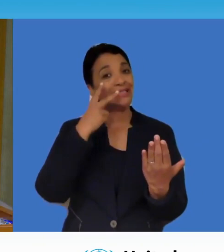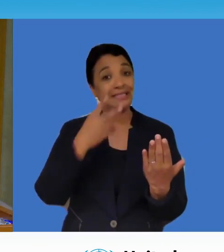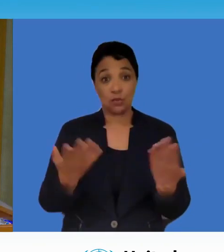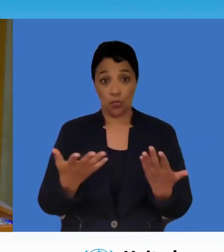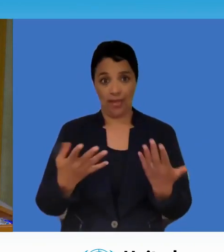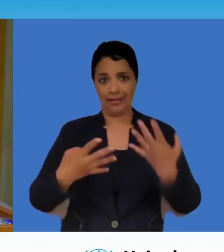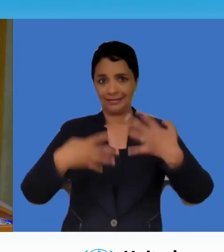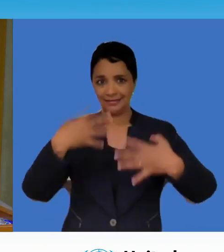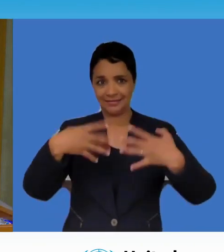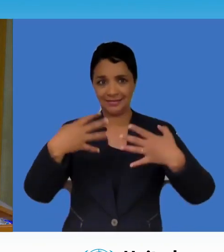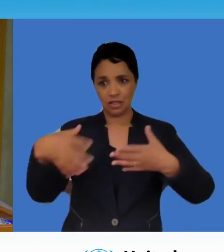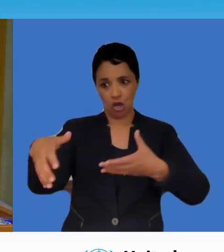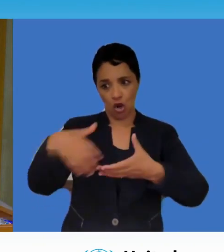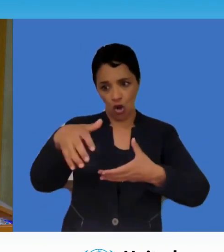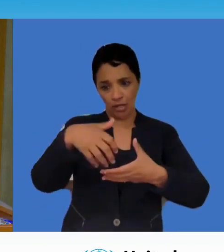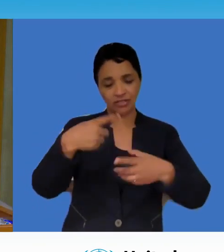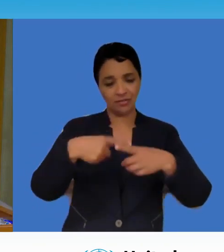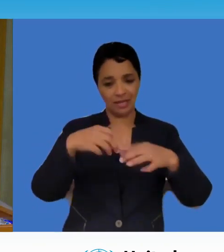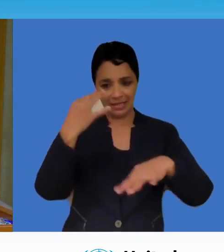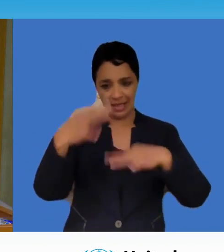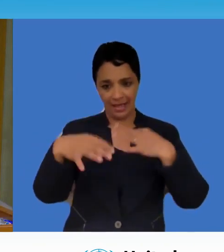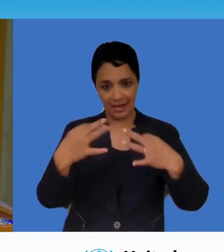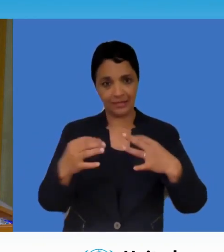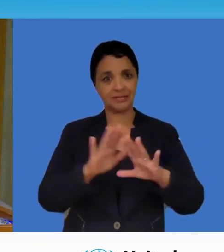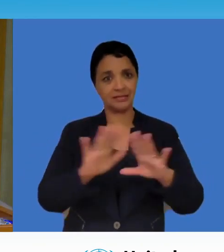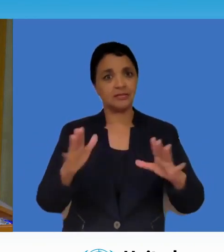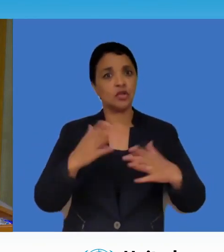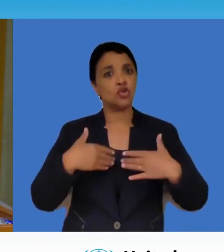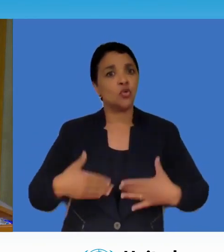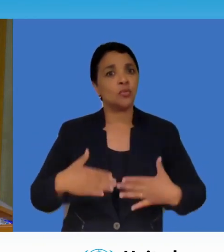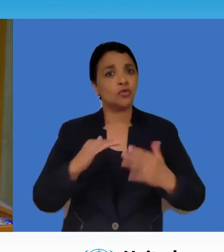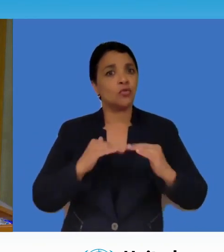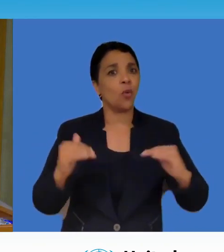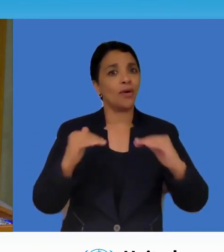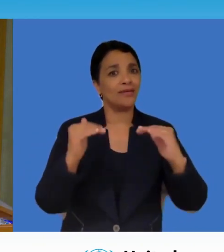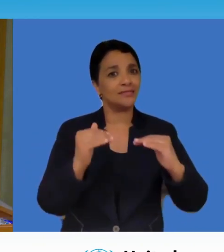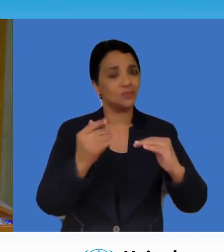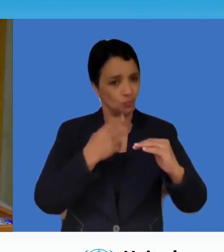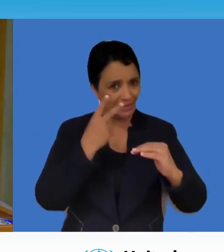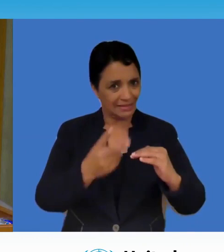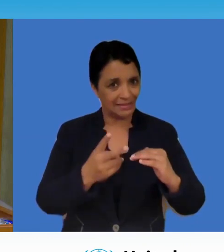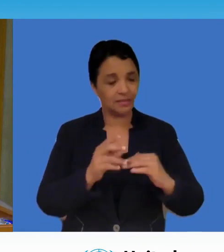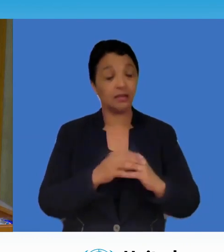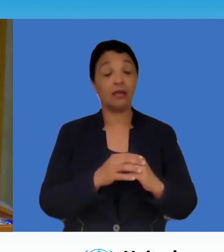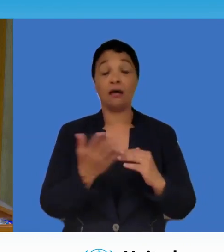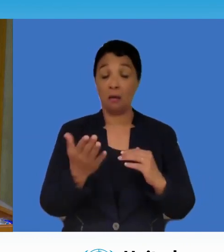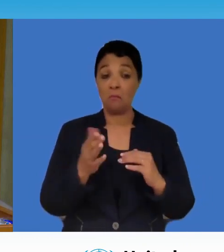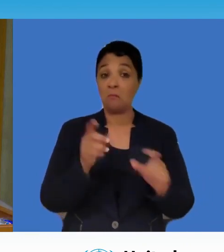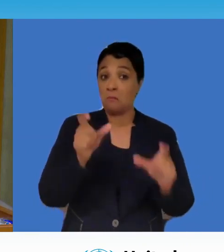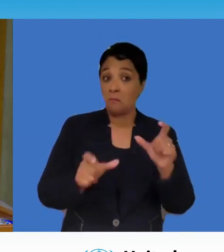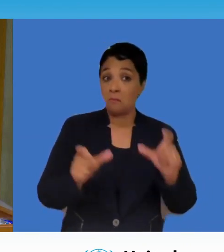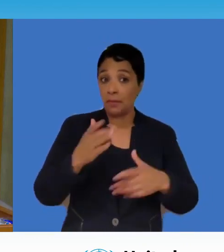see it in the data collection and Analysis uh by humanitarians which makes um person with